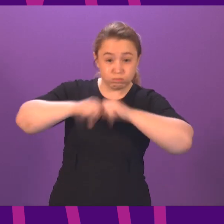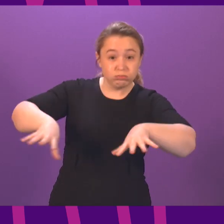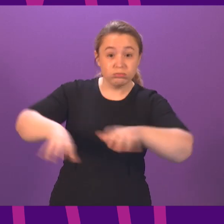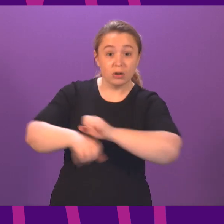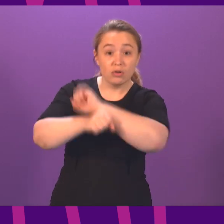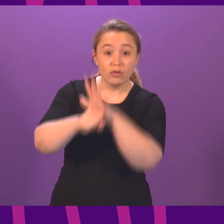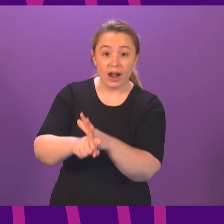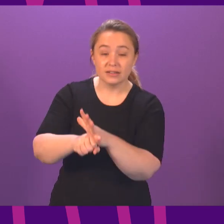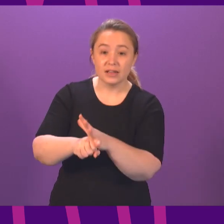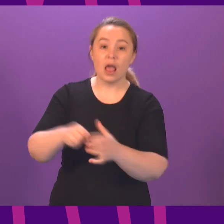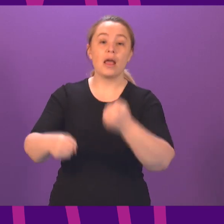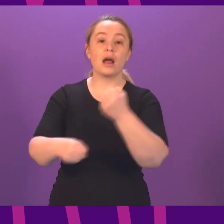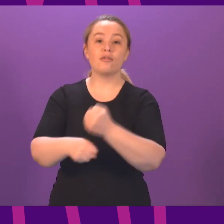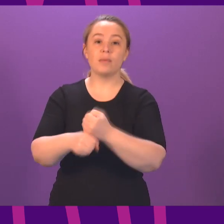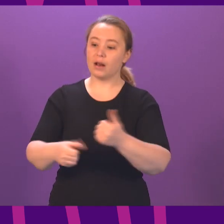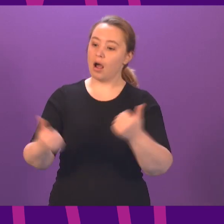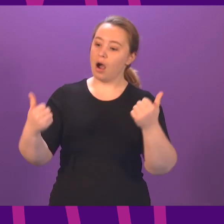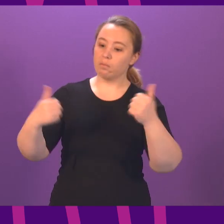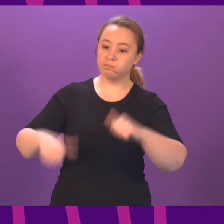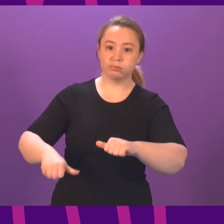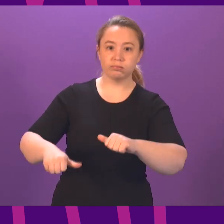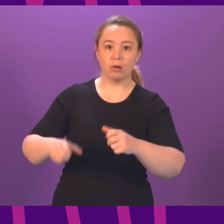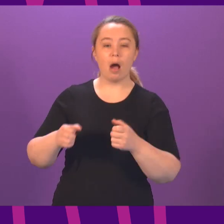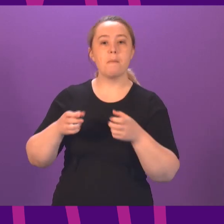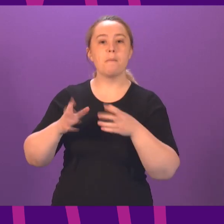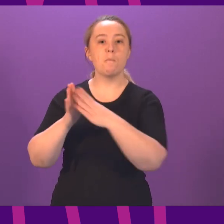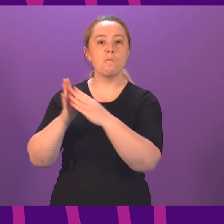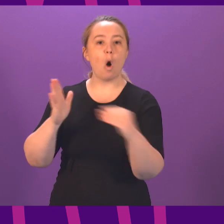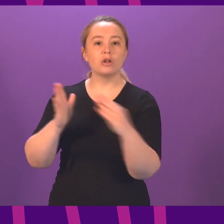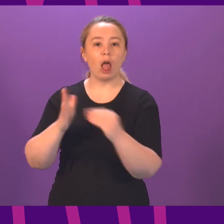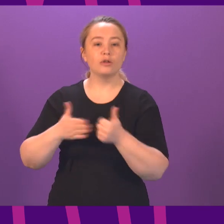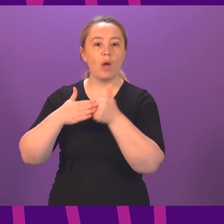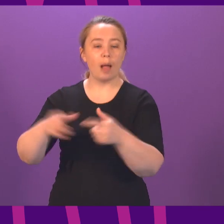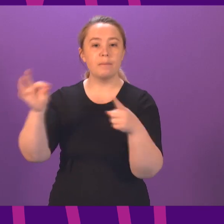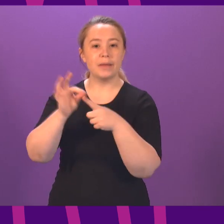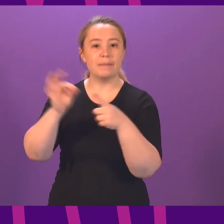Government had a PPE distribution model for social care. We know that the PPE was not